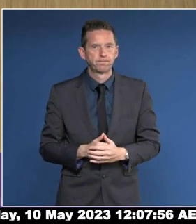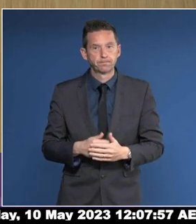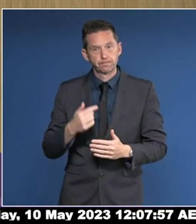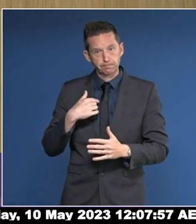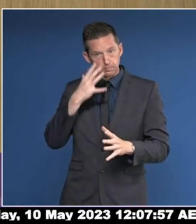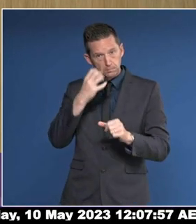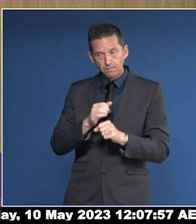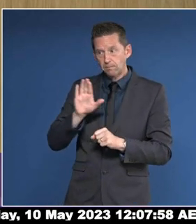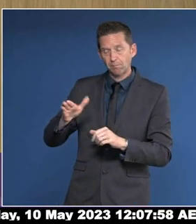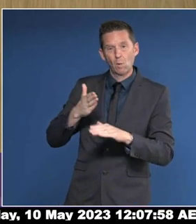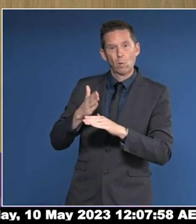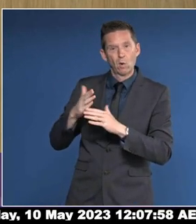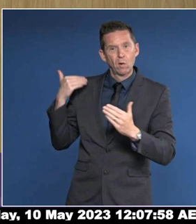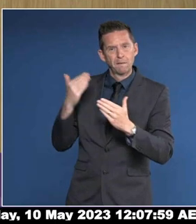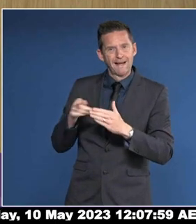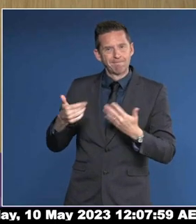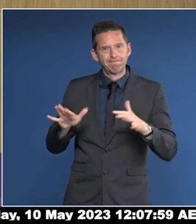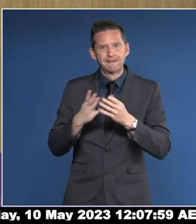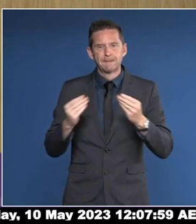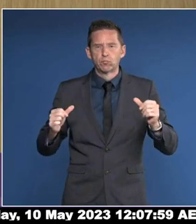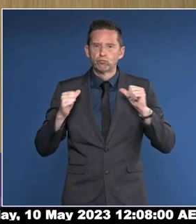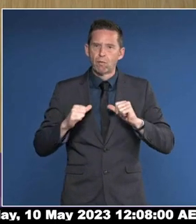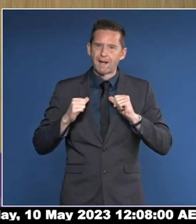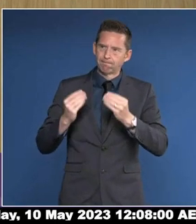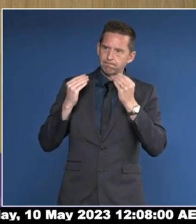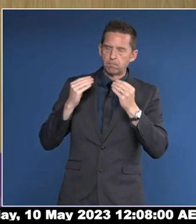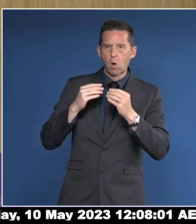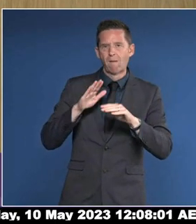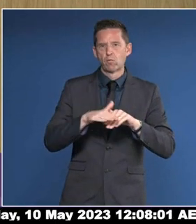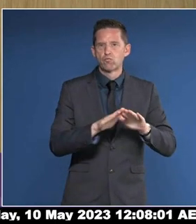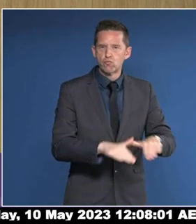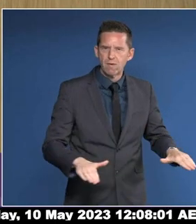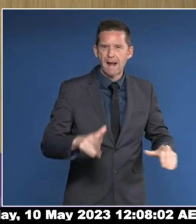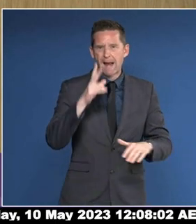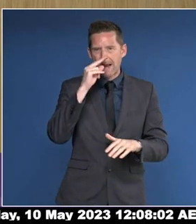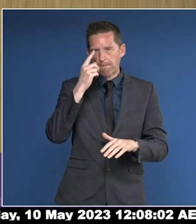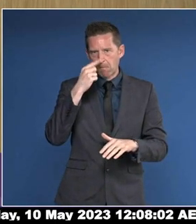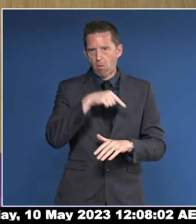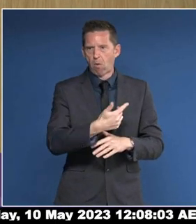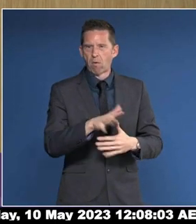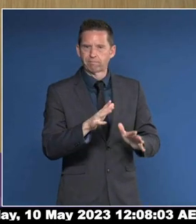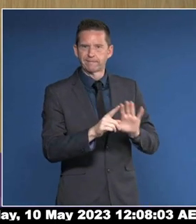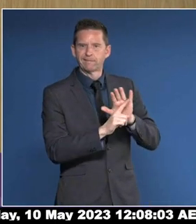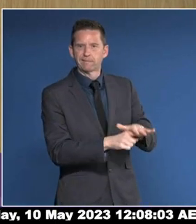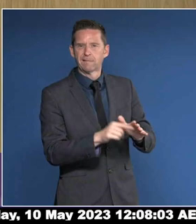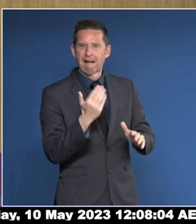had some training in relation to children and young people as victims of crime? Yes.